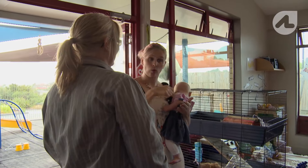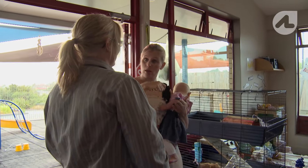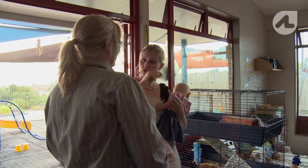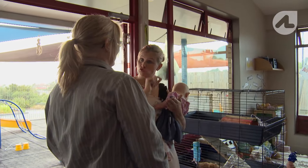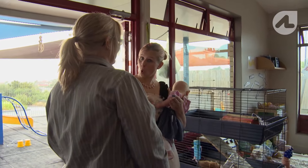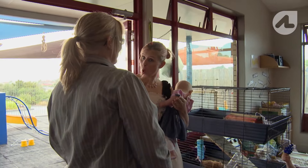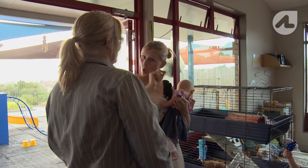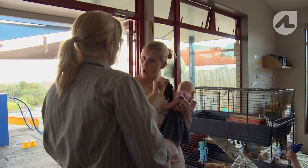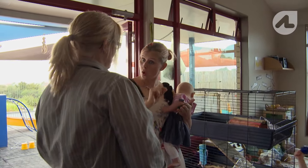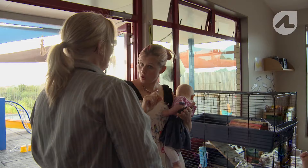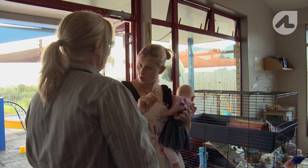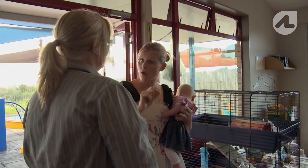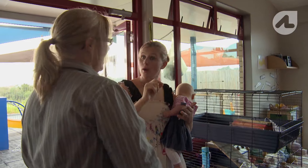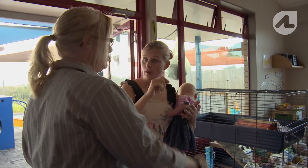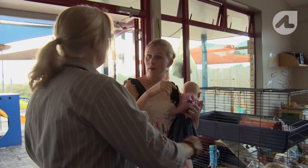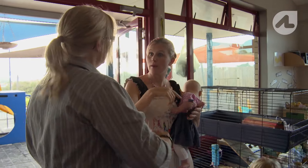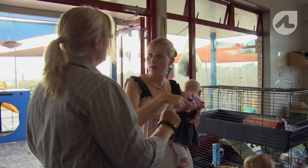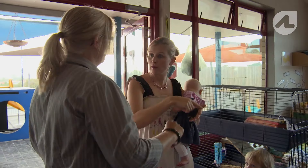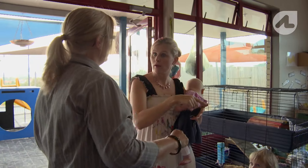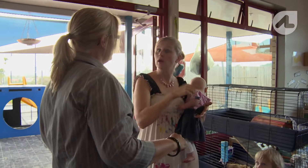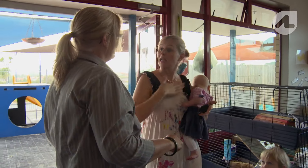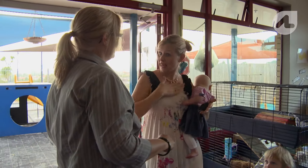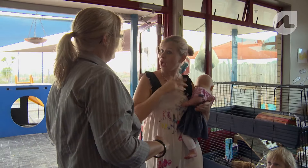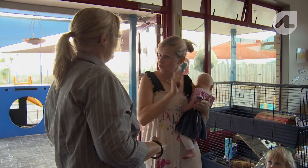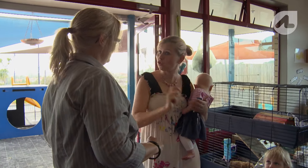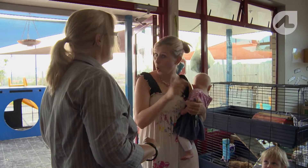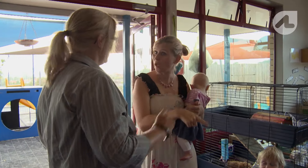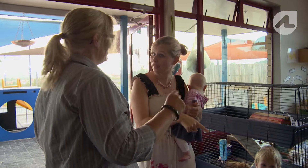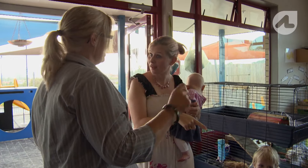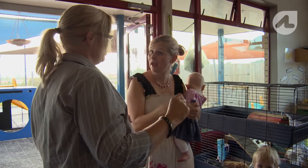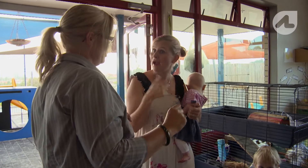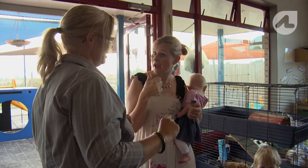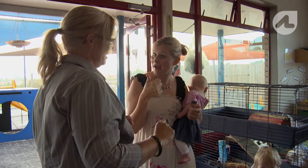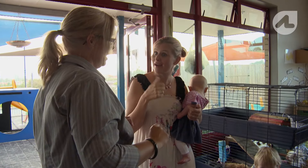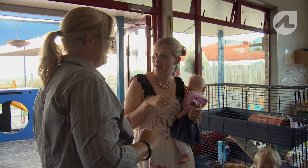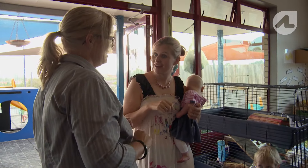What will they be drawing? (Teacher) Adrian likes drawing yes. So they like drawing? Okay, great.